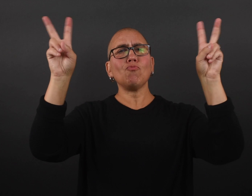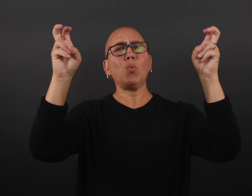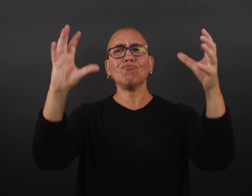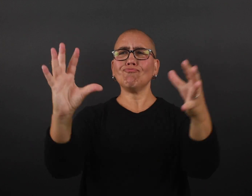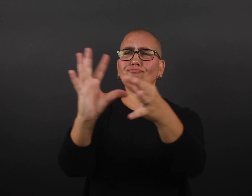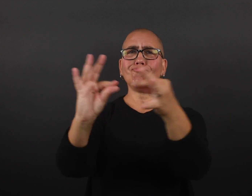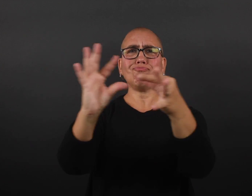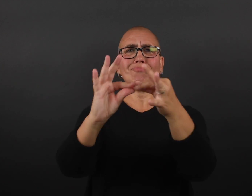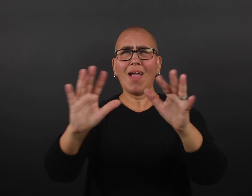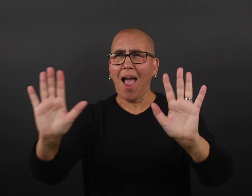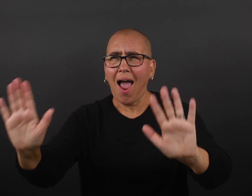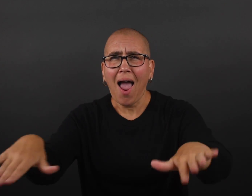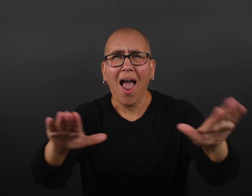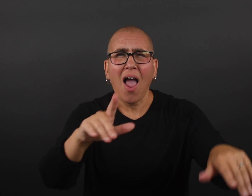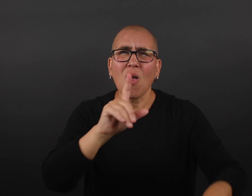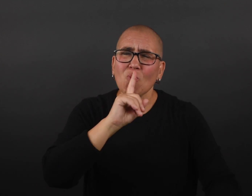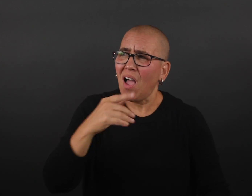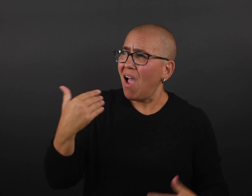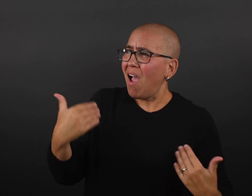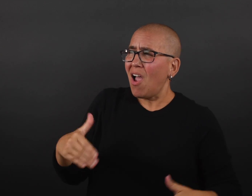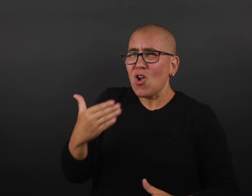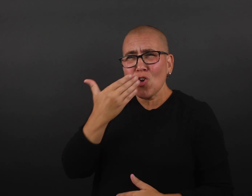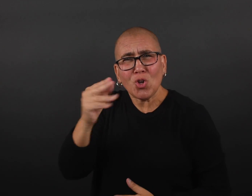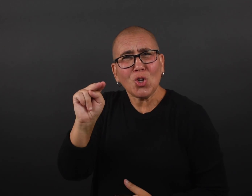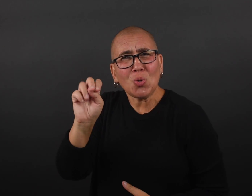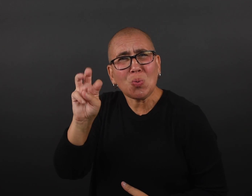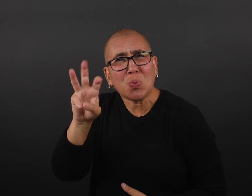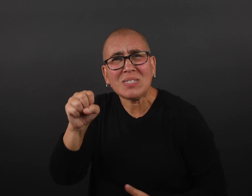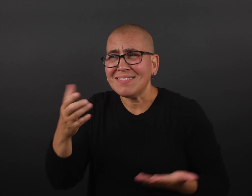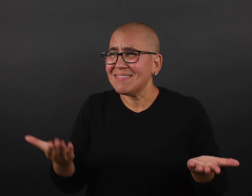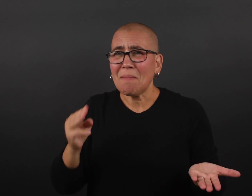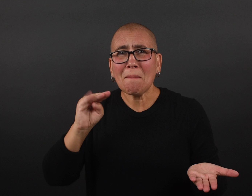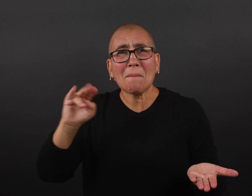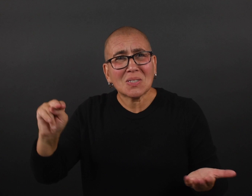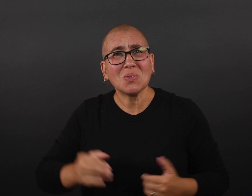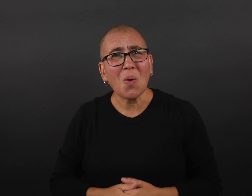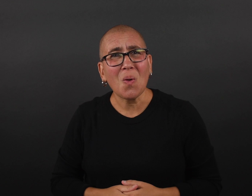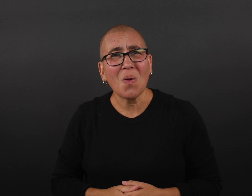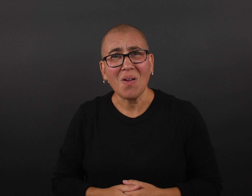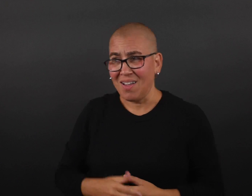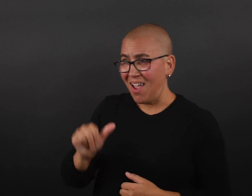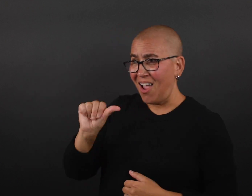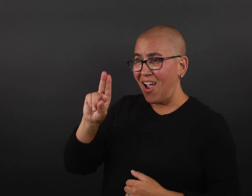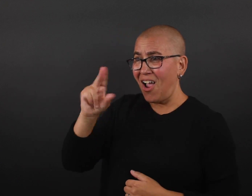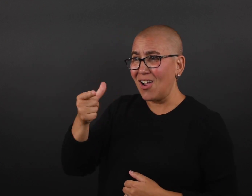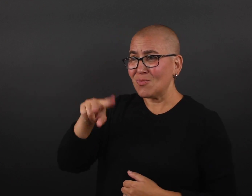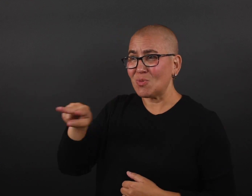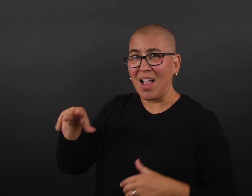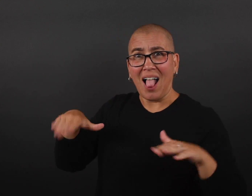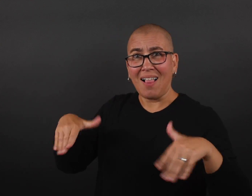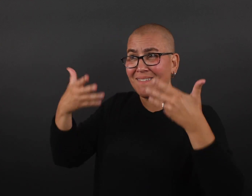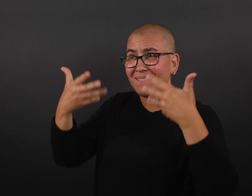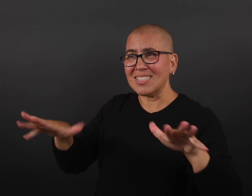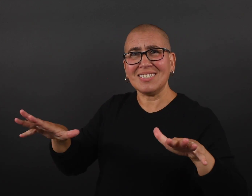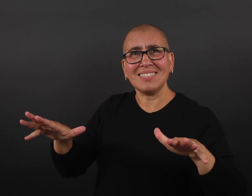“Great news, Minnesota: You have more time to get $100 just for rolling up your sleeves,”